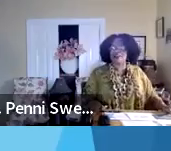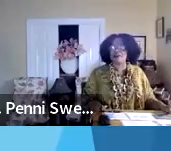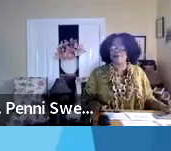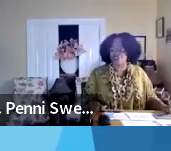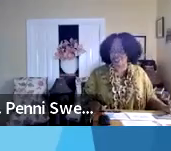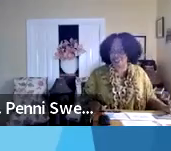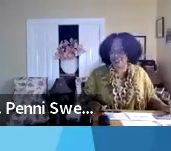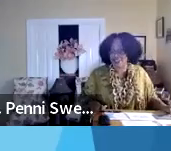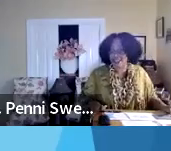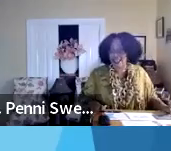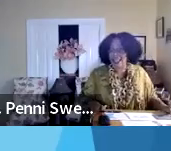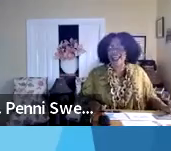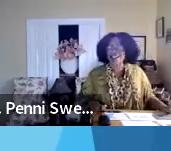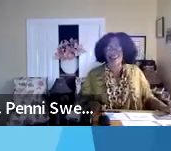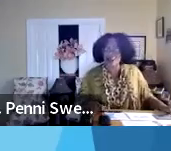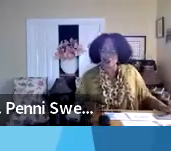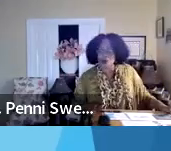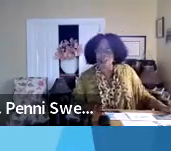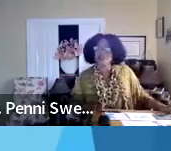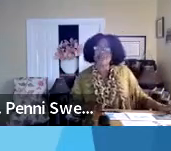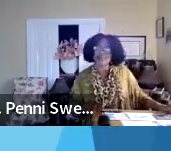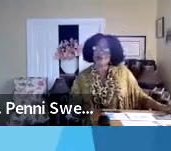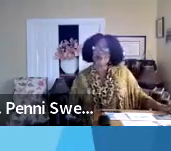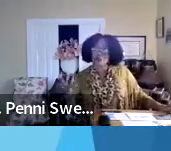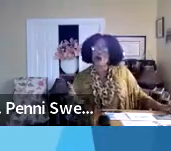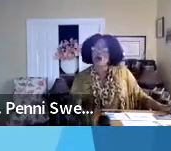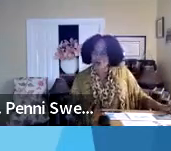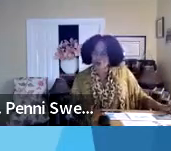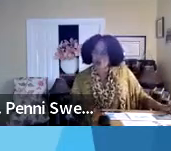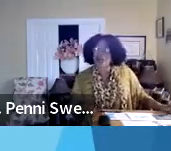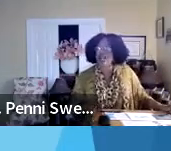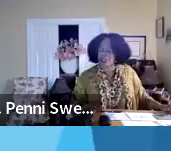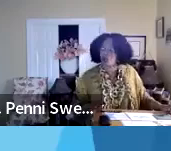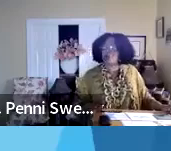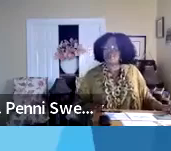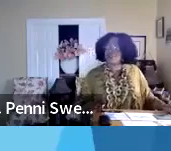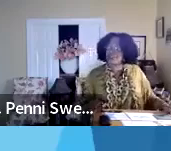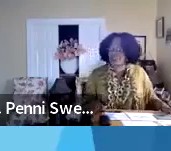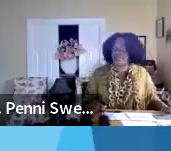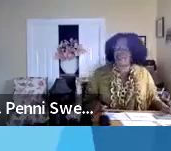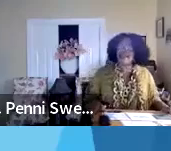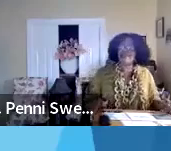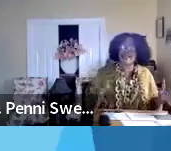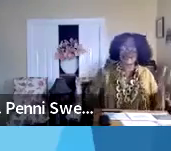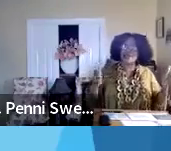as Deputy Director of Public Policy & Legislative Affairs.